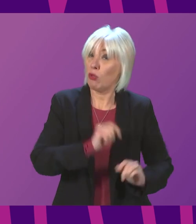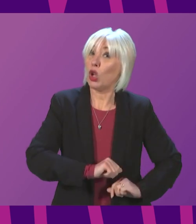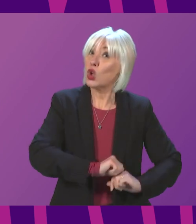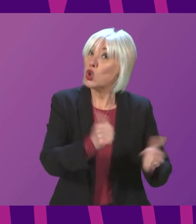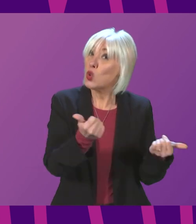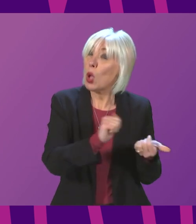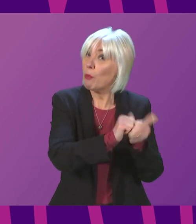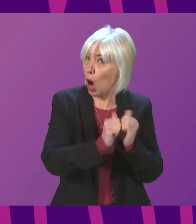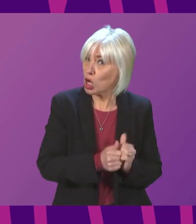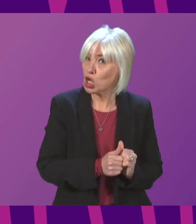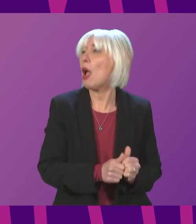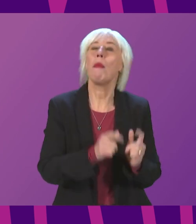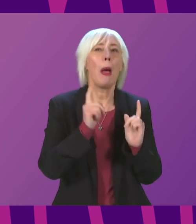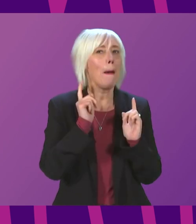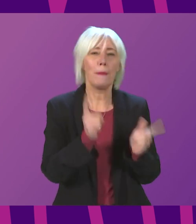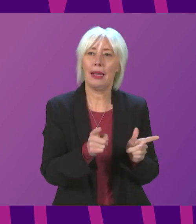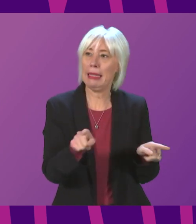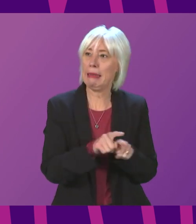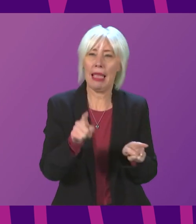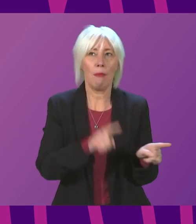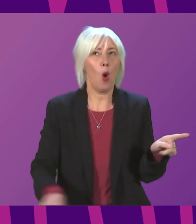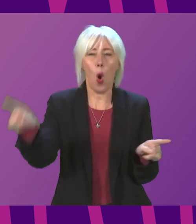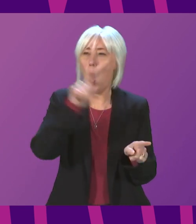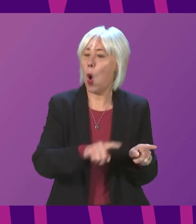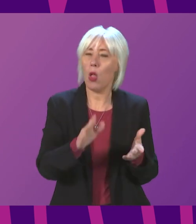good work. However, like all partnerships at the moment, it is under significant and